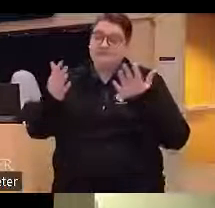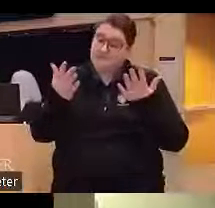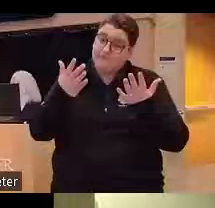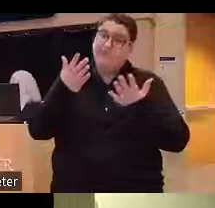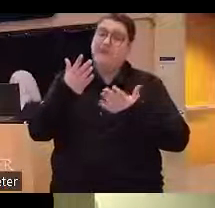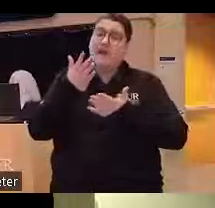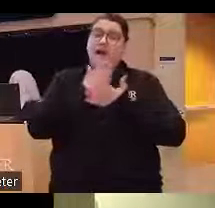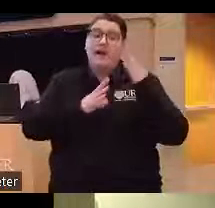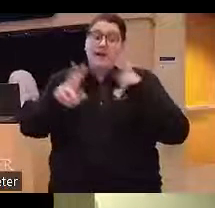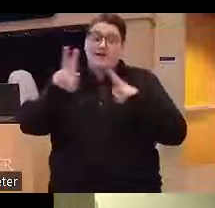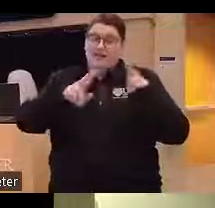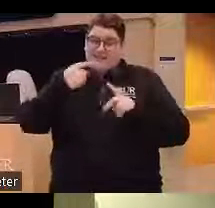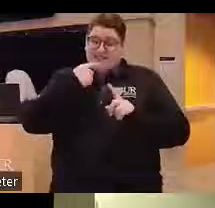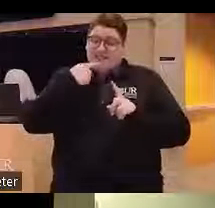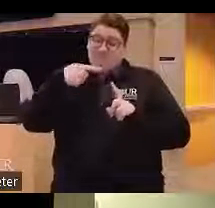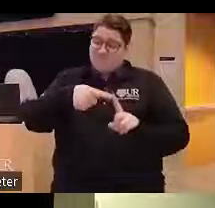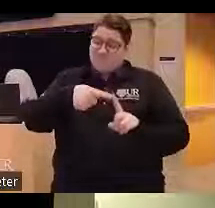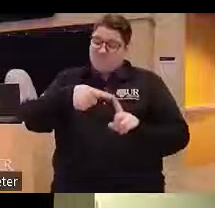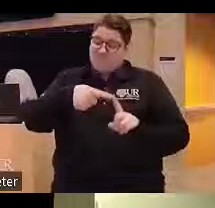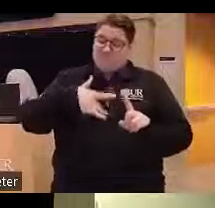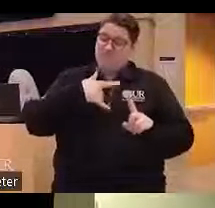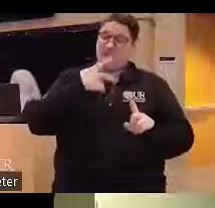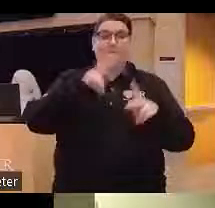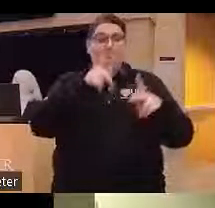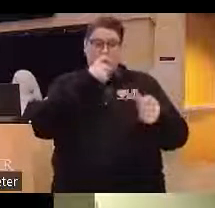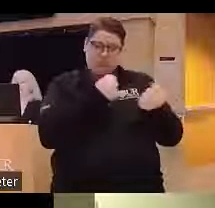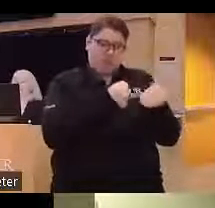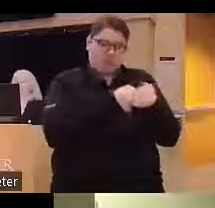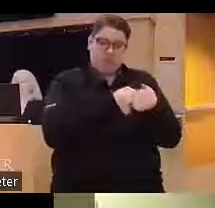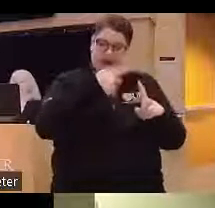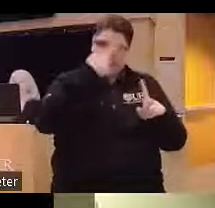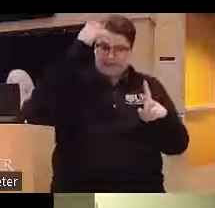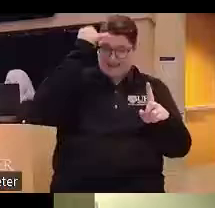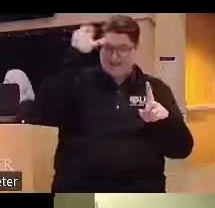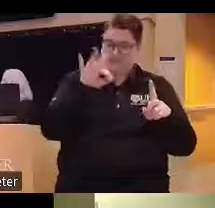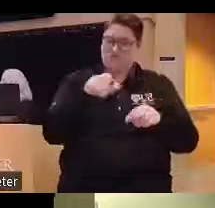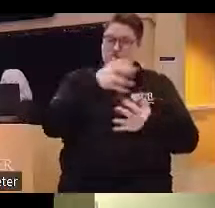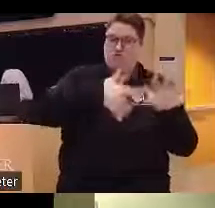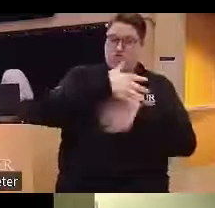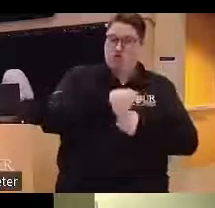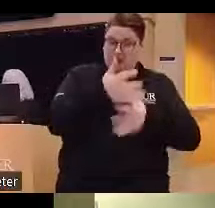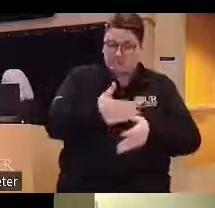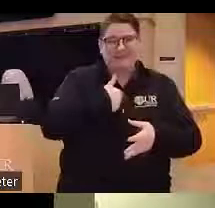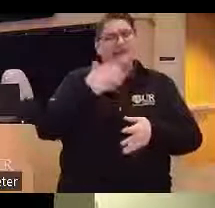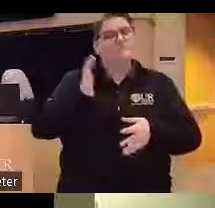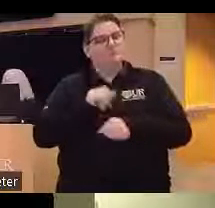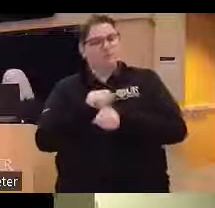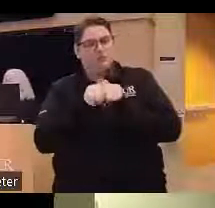weathering there many brilliant hypotheses during my residency I work with Bruce dorwin who was an